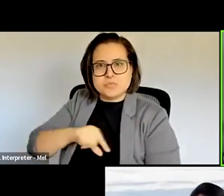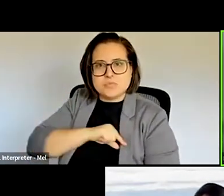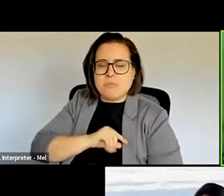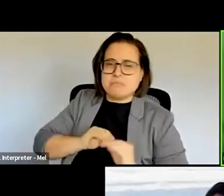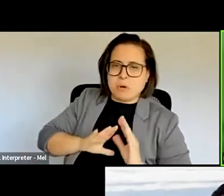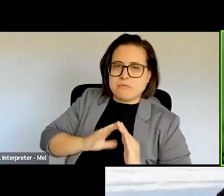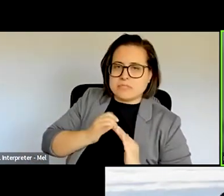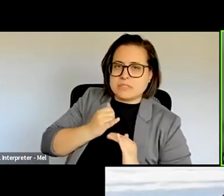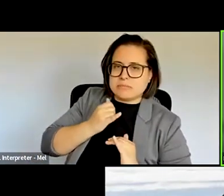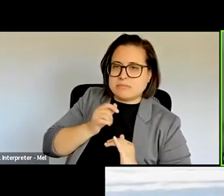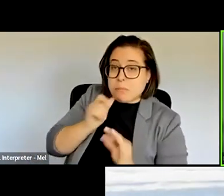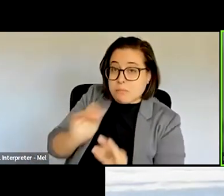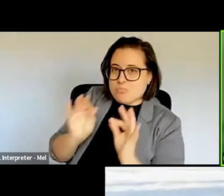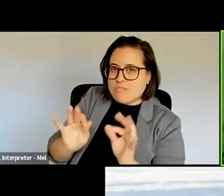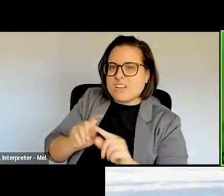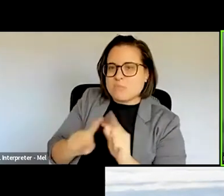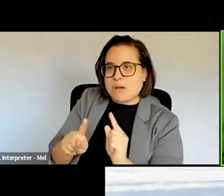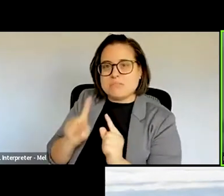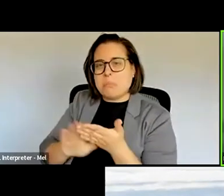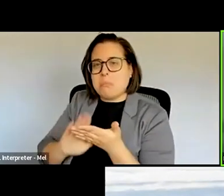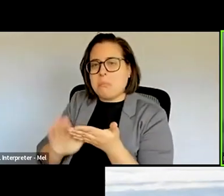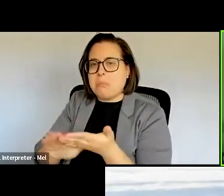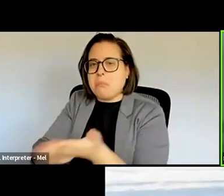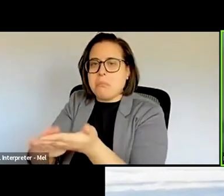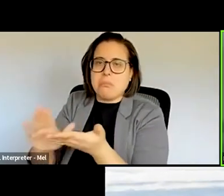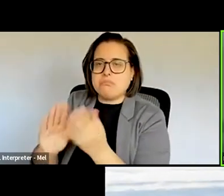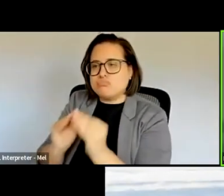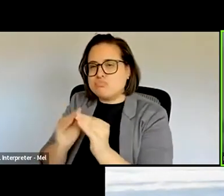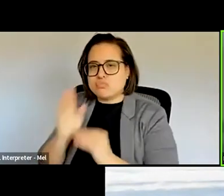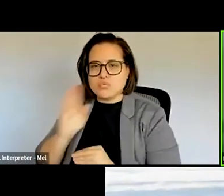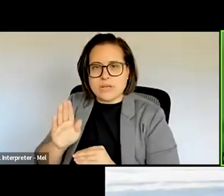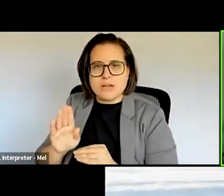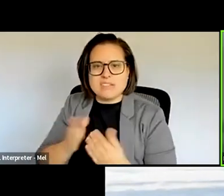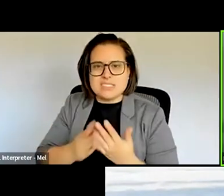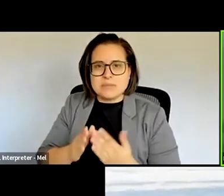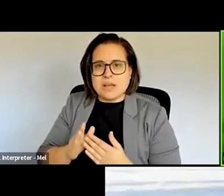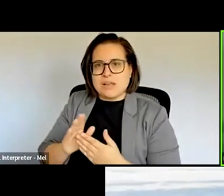but they get cleaned up and in spite of 10 percent of all edits are vandalism,